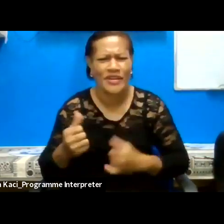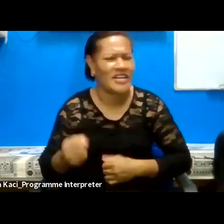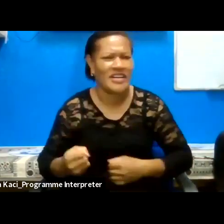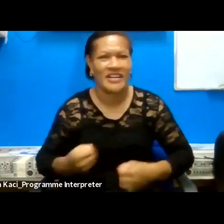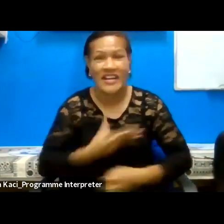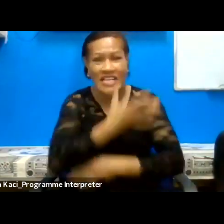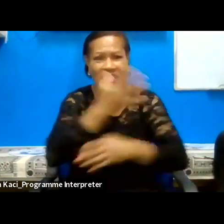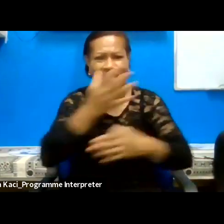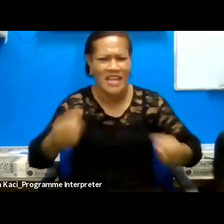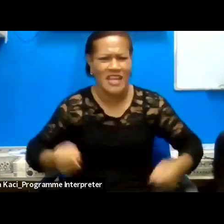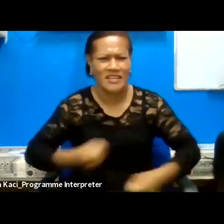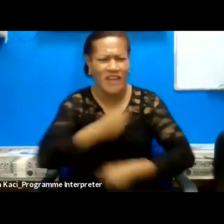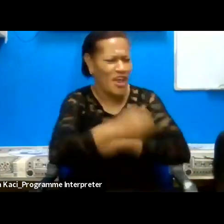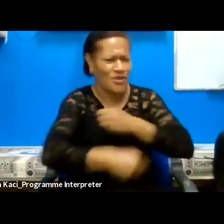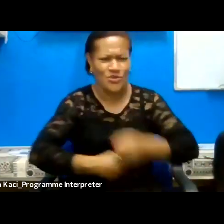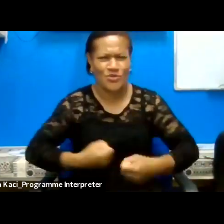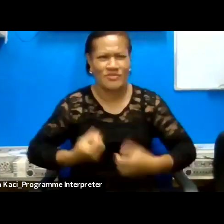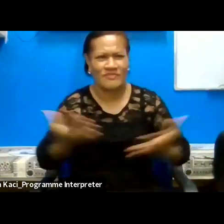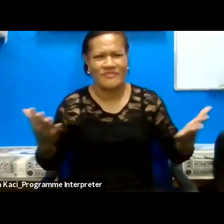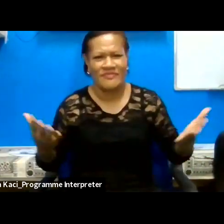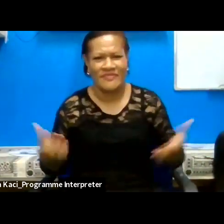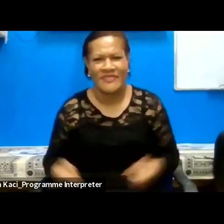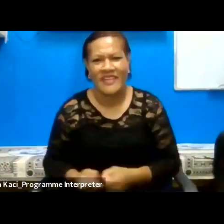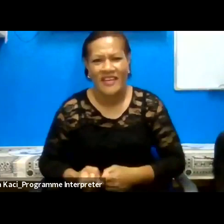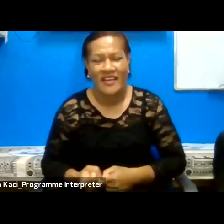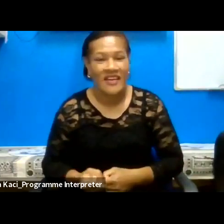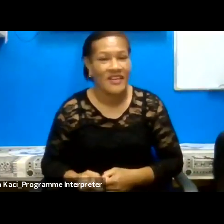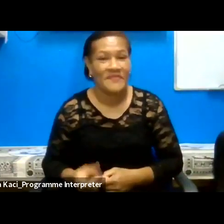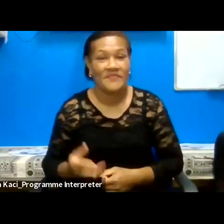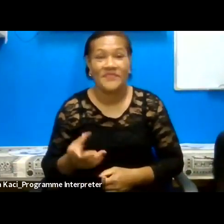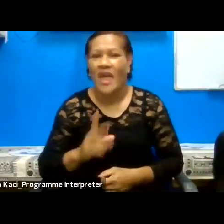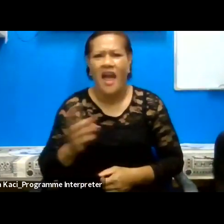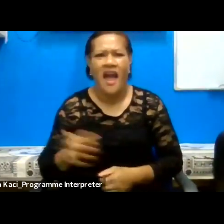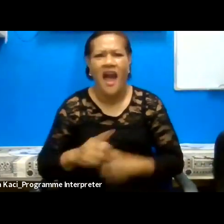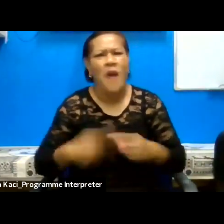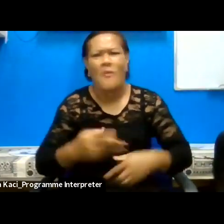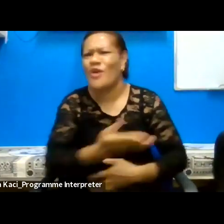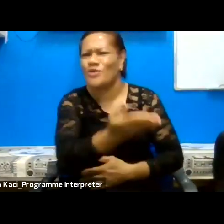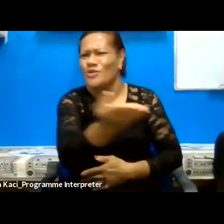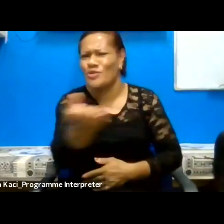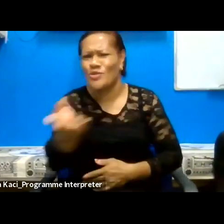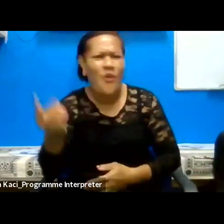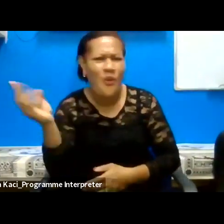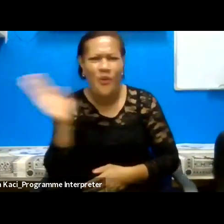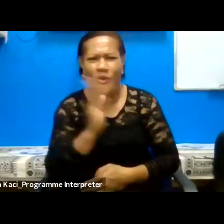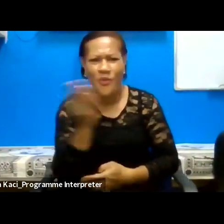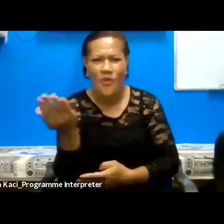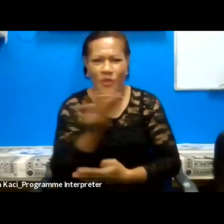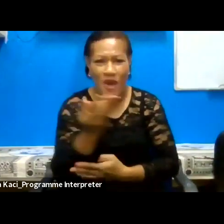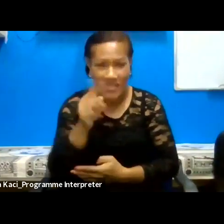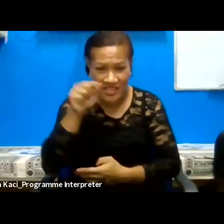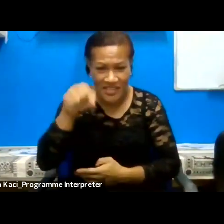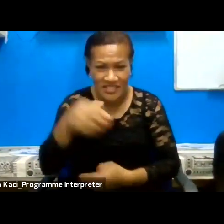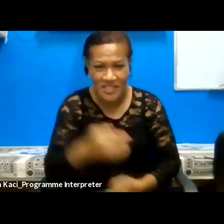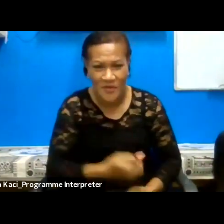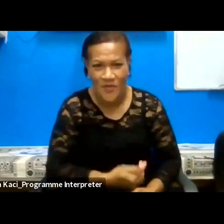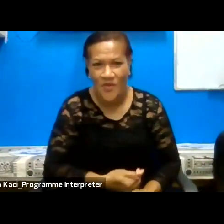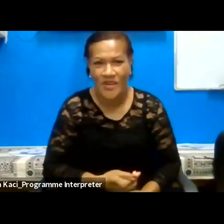with hearing impairment as you've had uh with the kids who